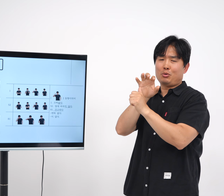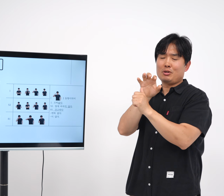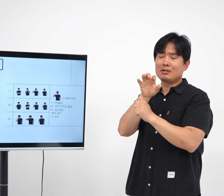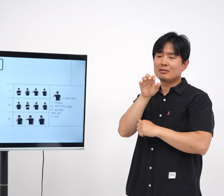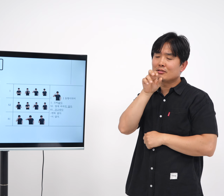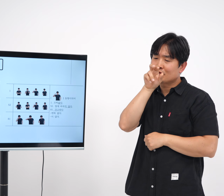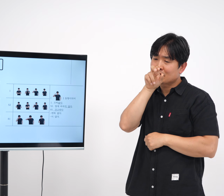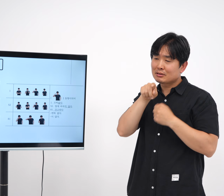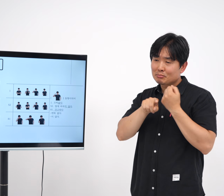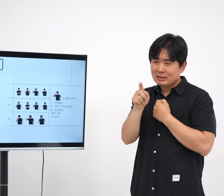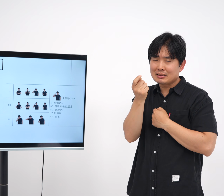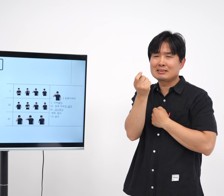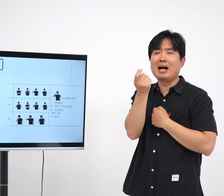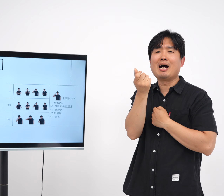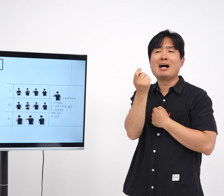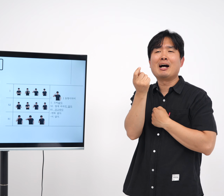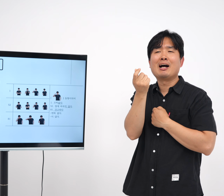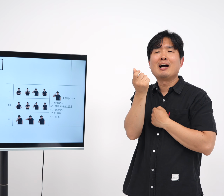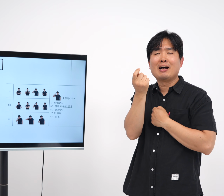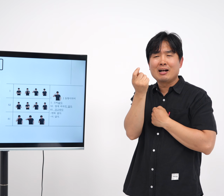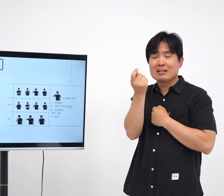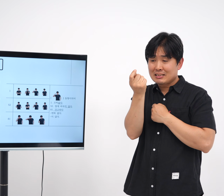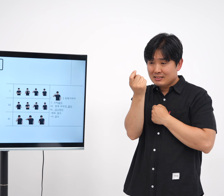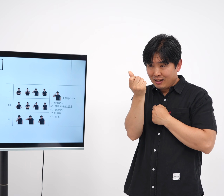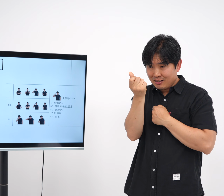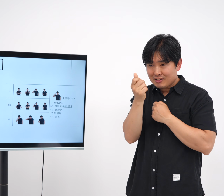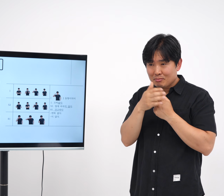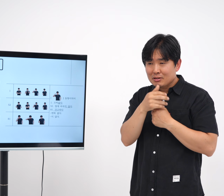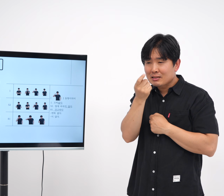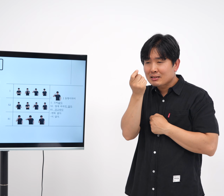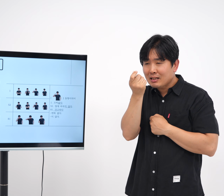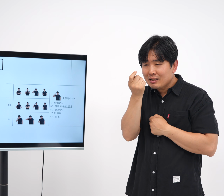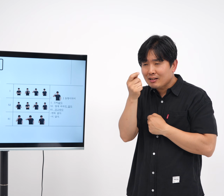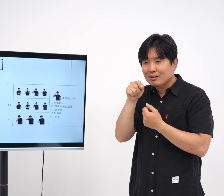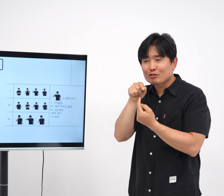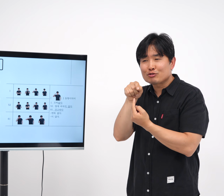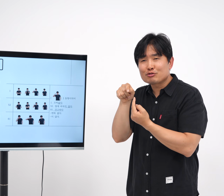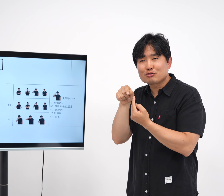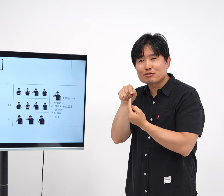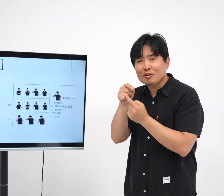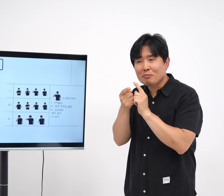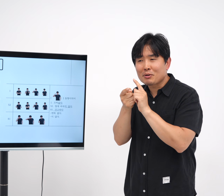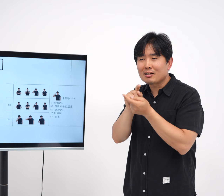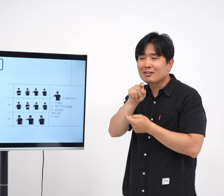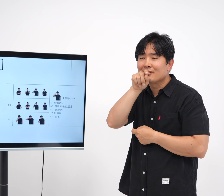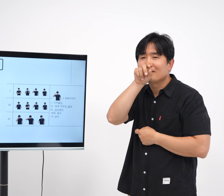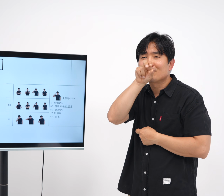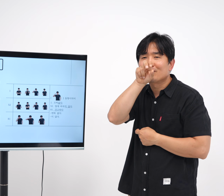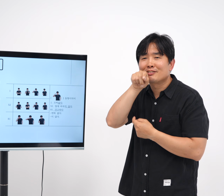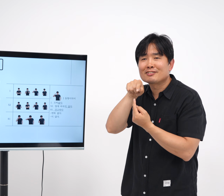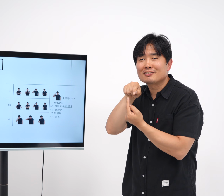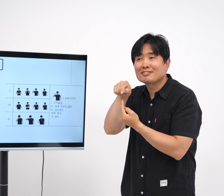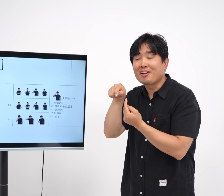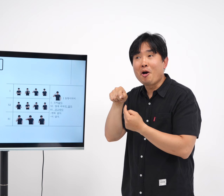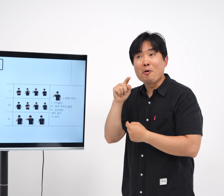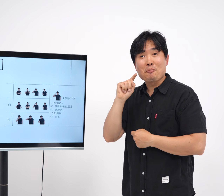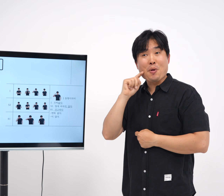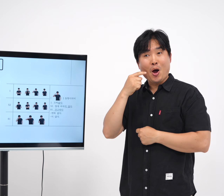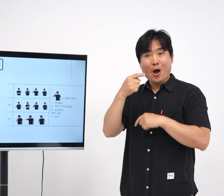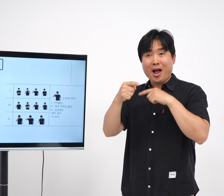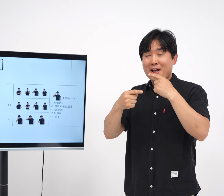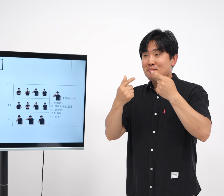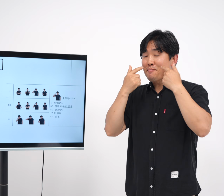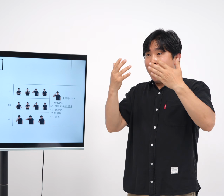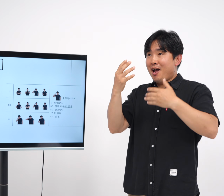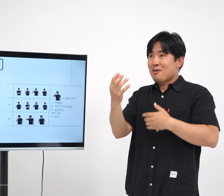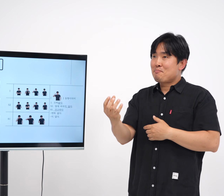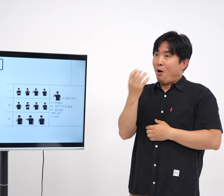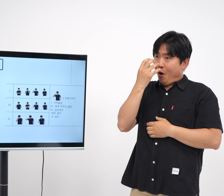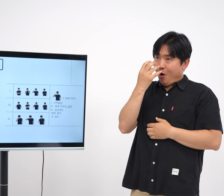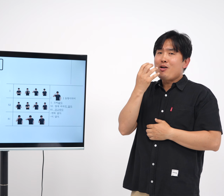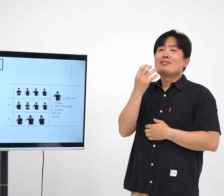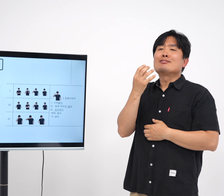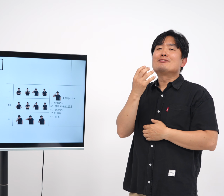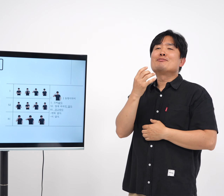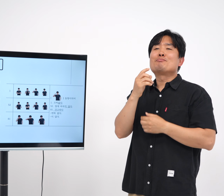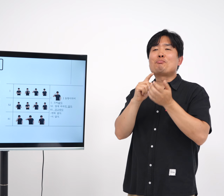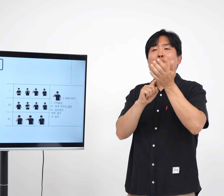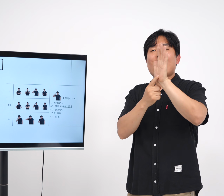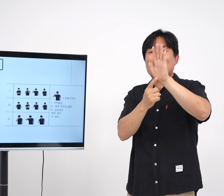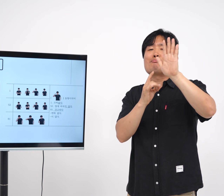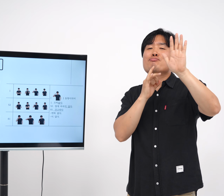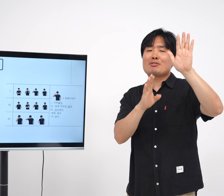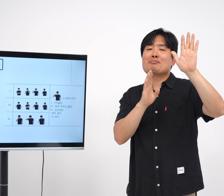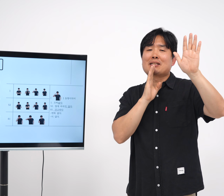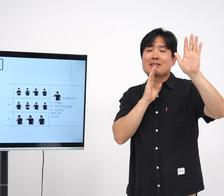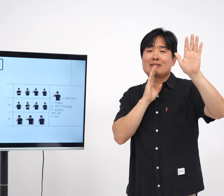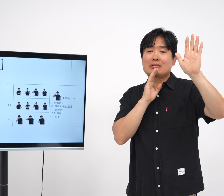that we've created by using the word 'rat' to mean 'small',